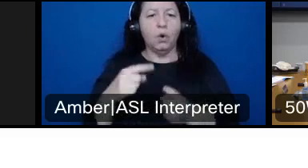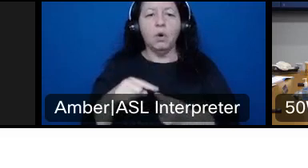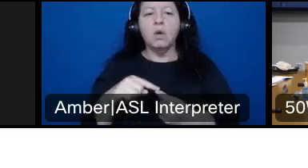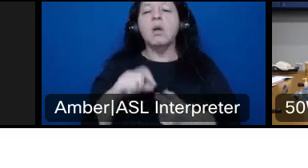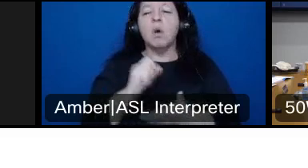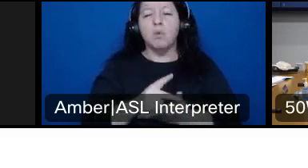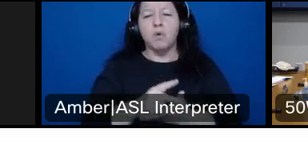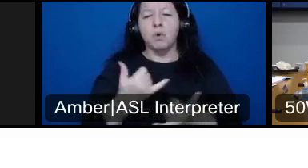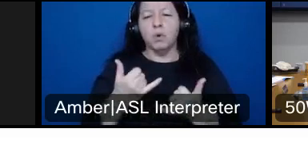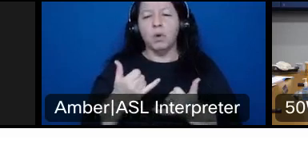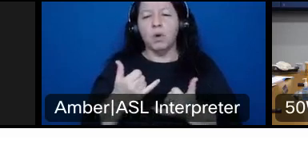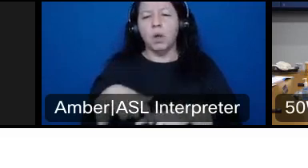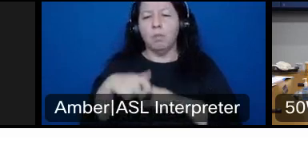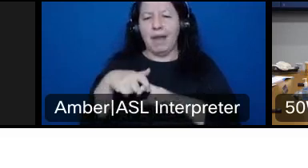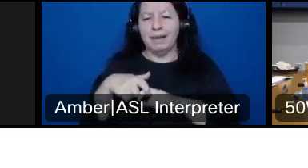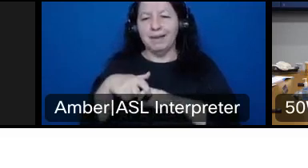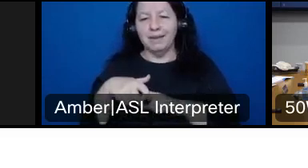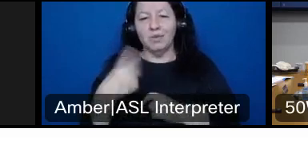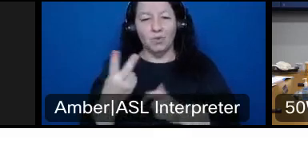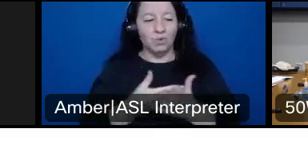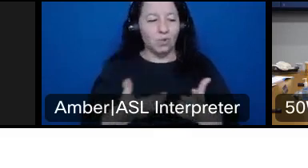There are 2 items from previous board meeting, spend in Webex approval.